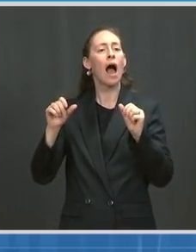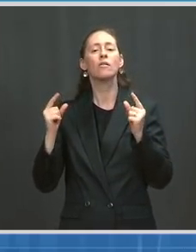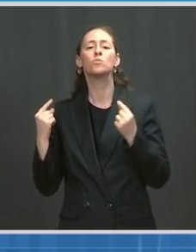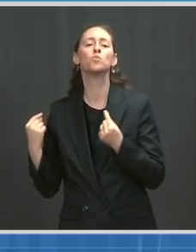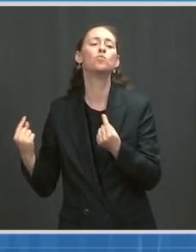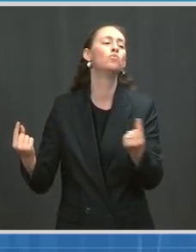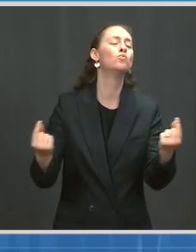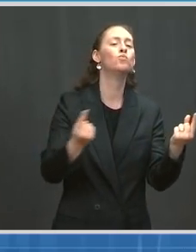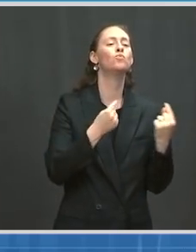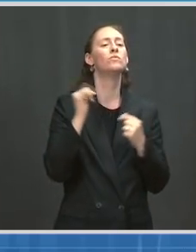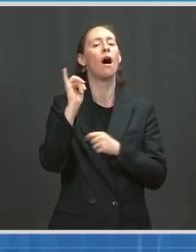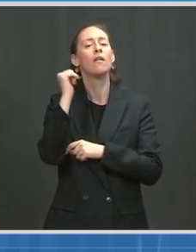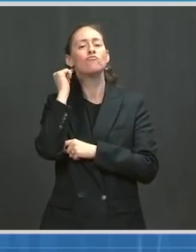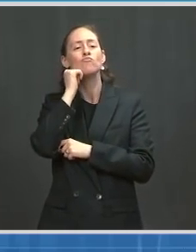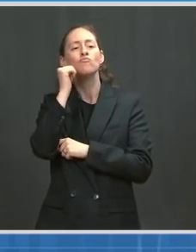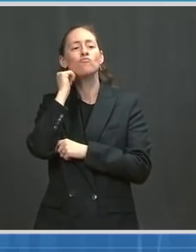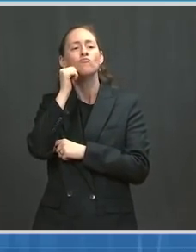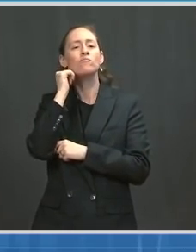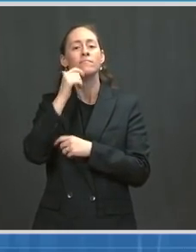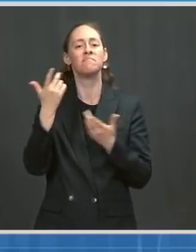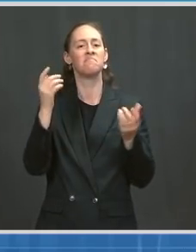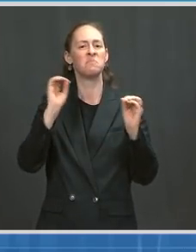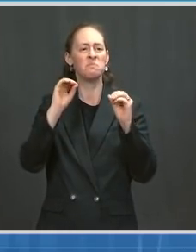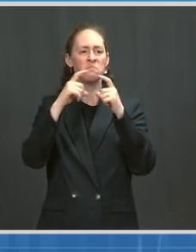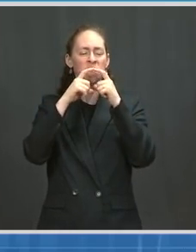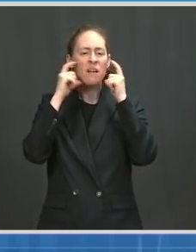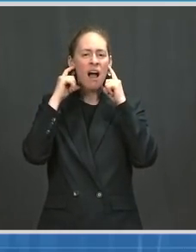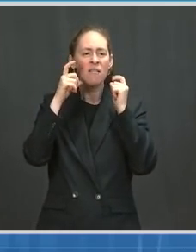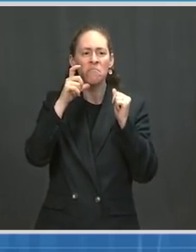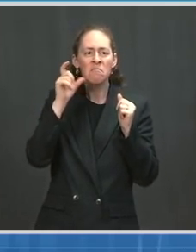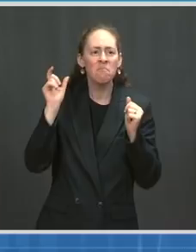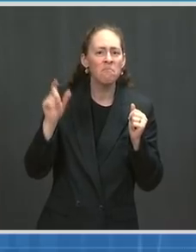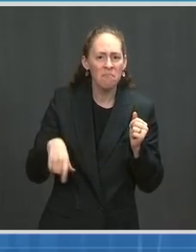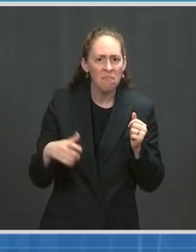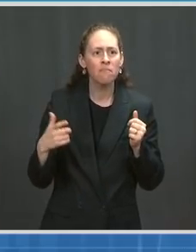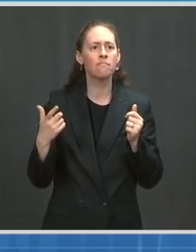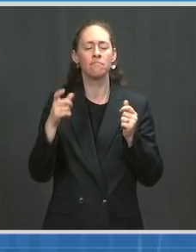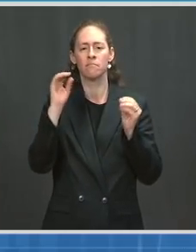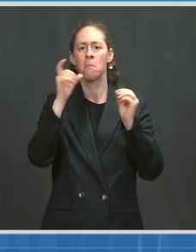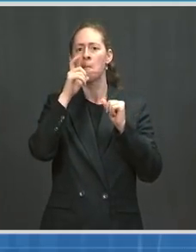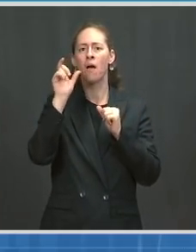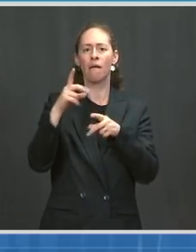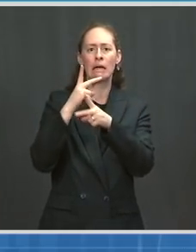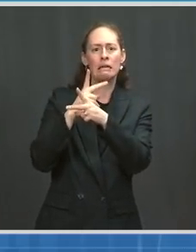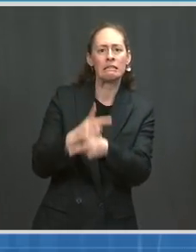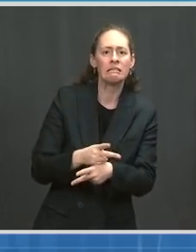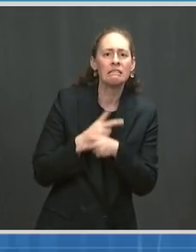and with less reason to socially distance. Tens of millions more, adding up to more than